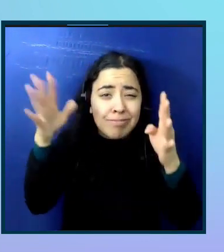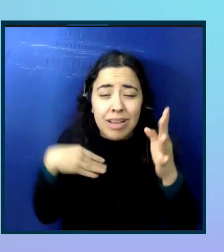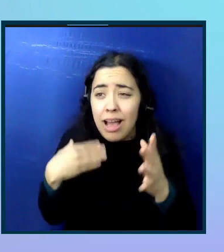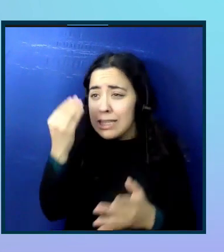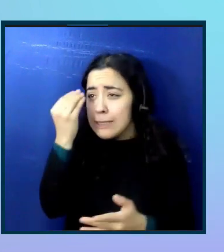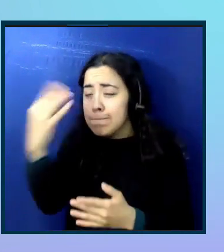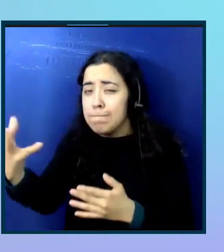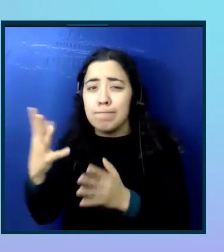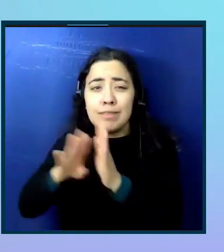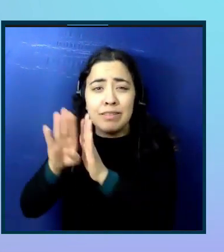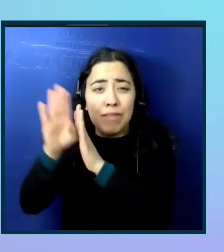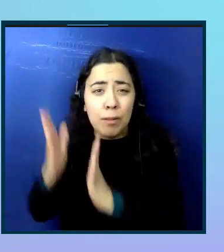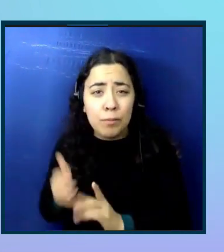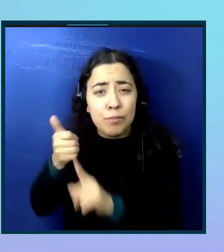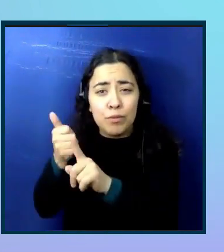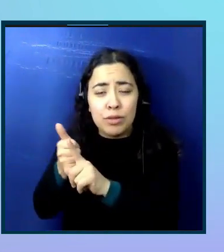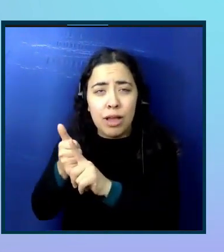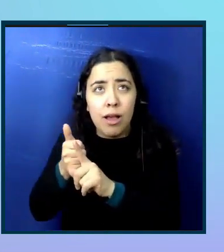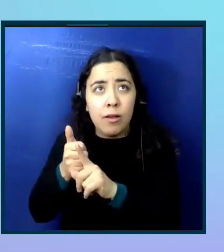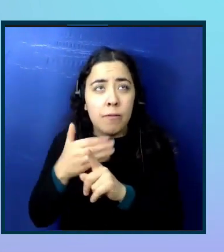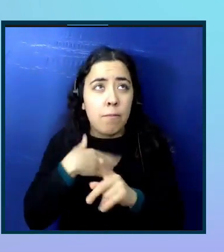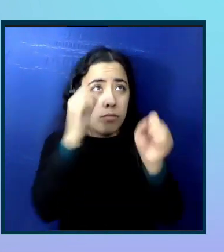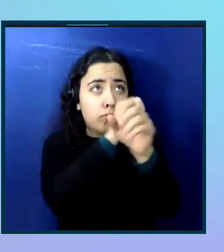so they can translate what I'm trying to do with the experience.